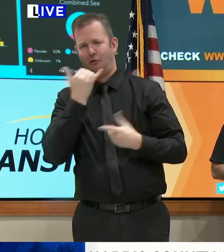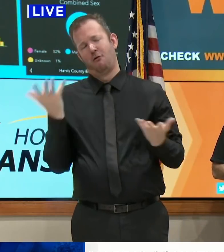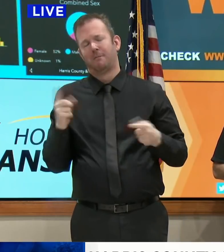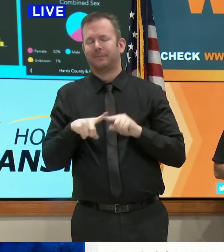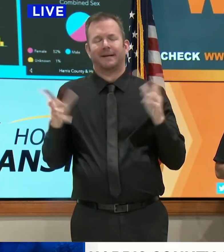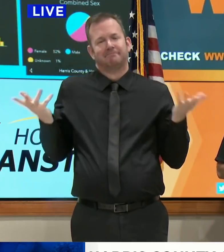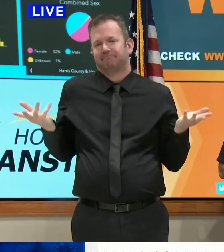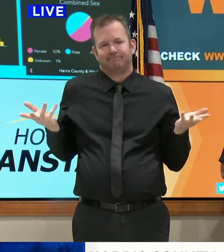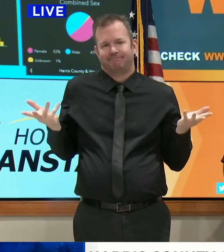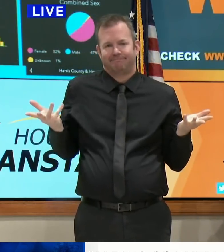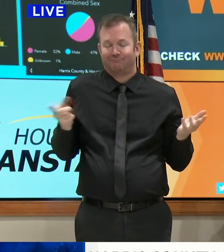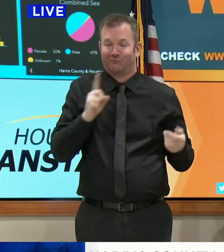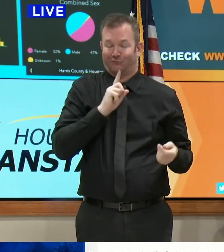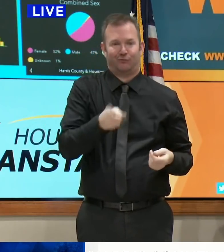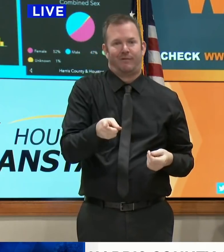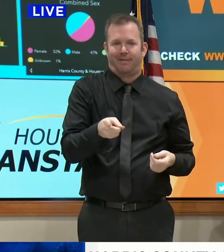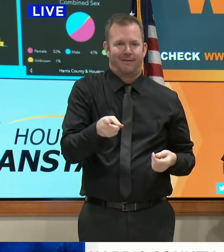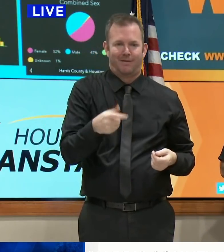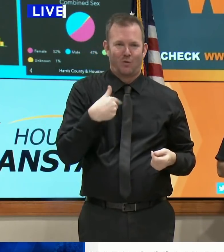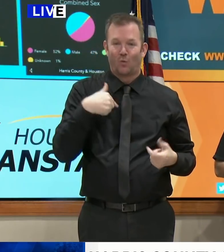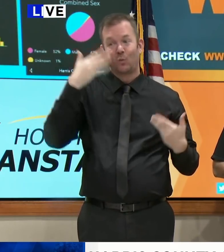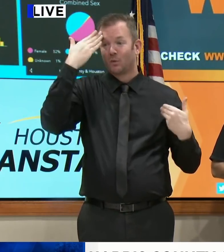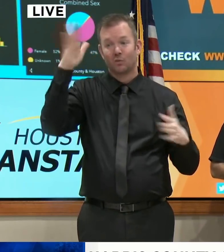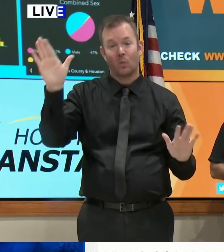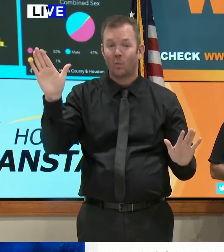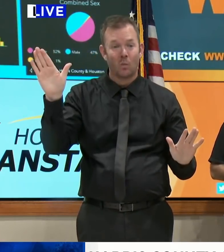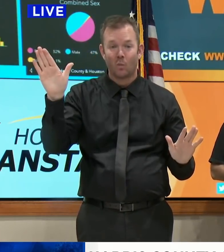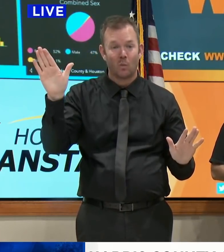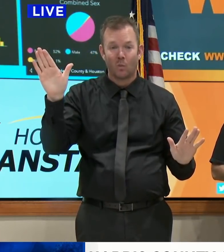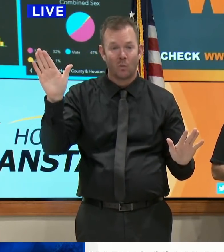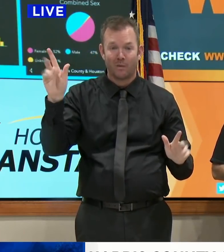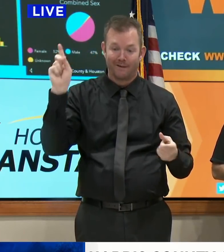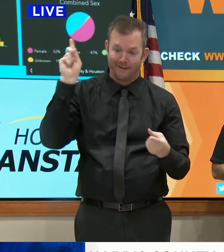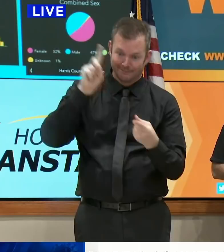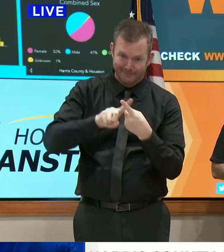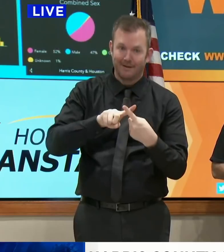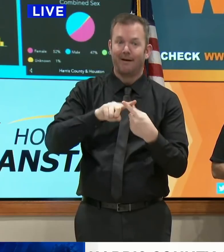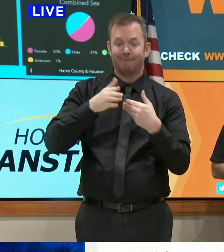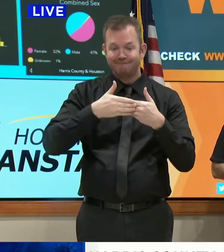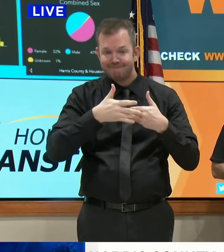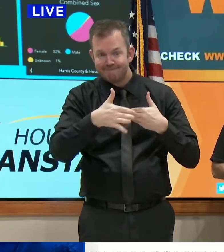and there will probably be tomes written about whether tomes written about whether what we did was right or wrong. what we did was right or wrong. And so that’s why tell the And so that’s why tell the story of how everything came